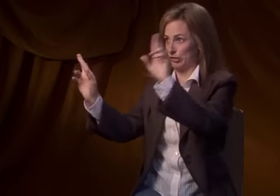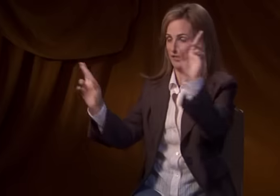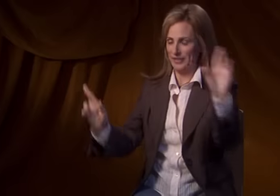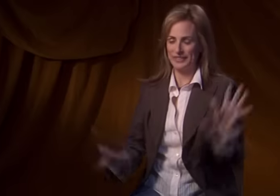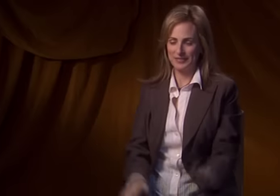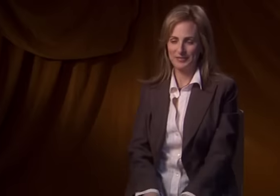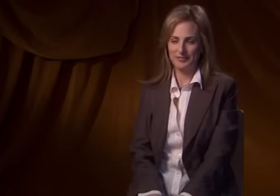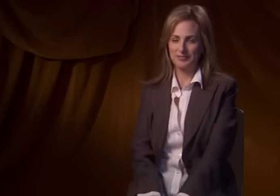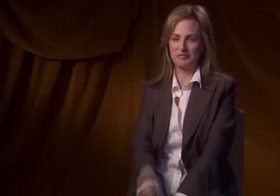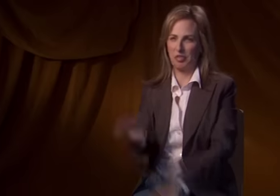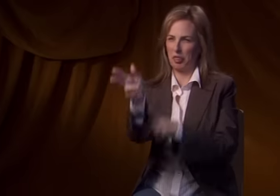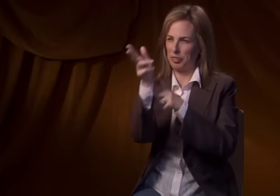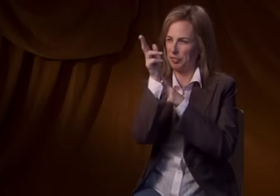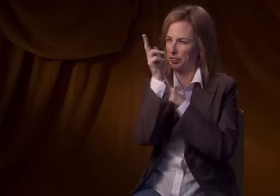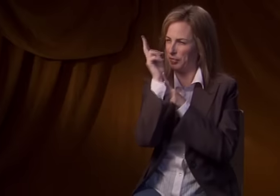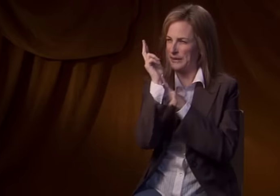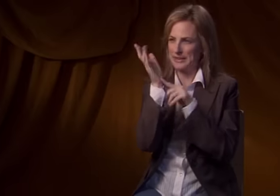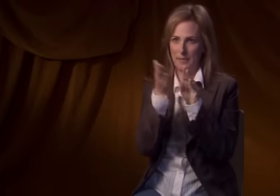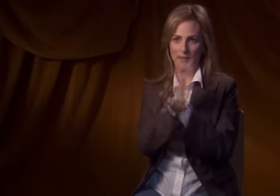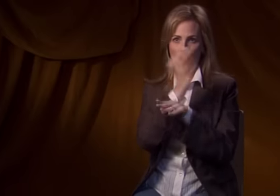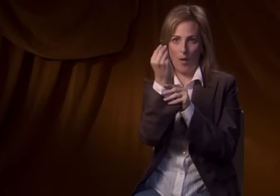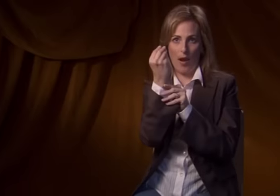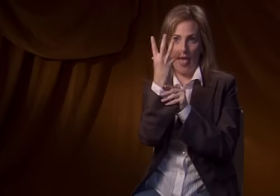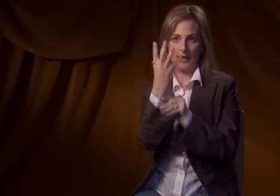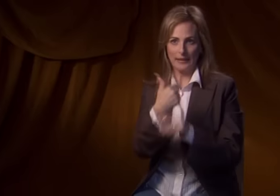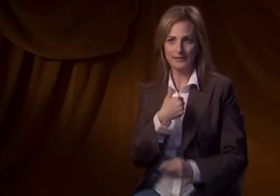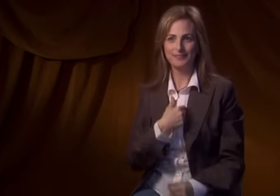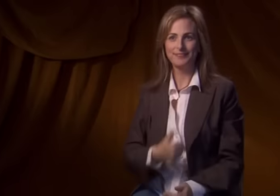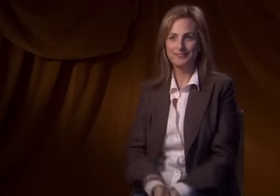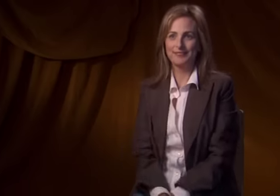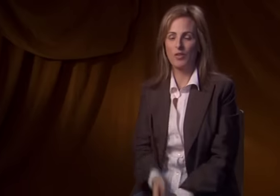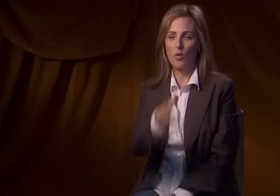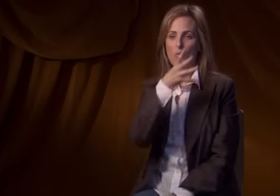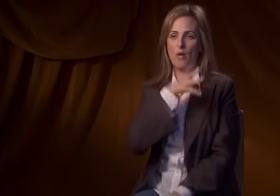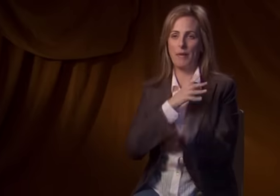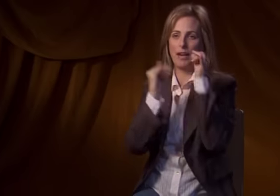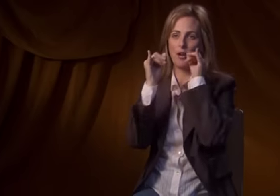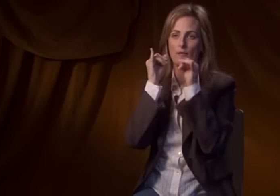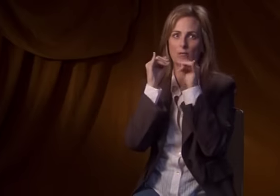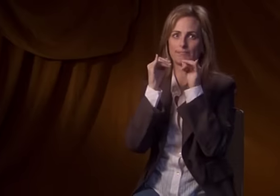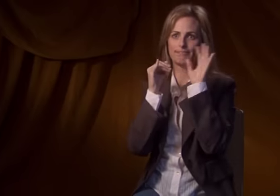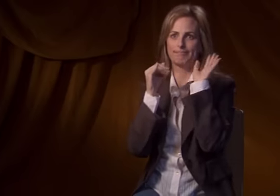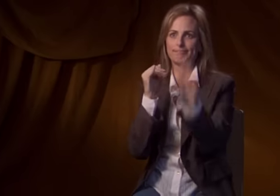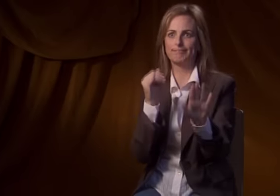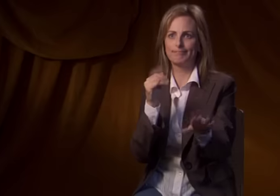and everybody was in their positions and with three seconds before the light was to come on the camera,